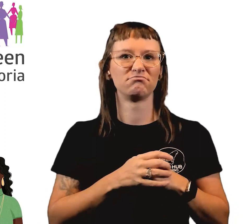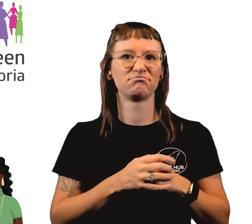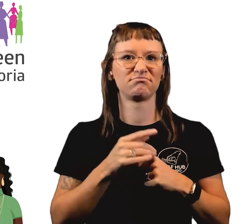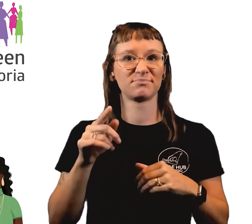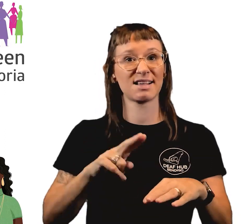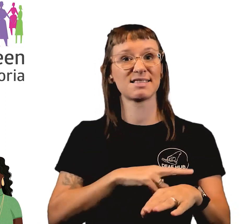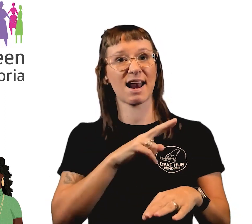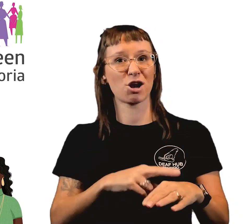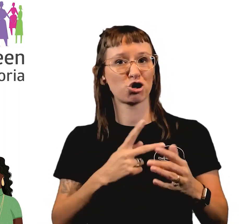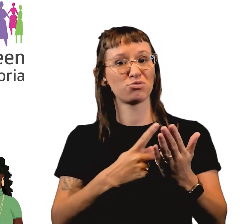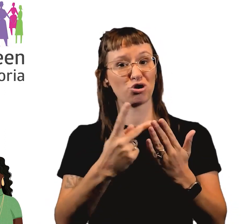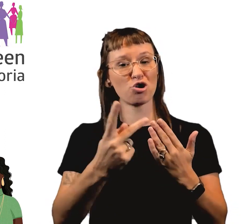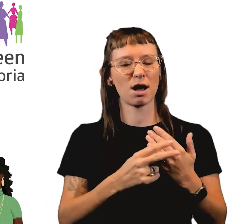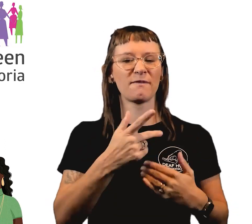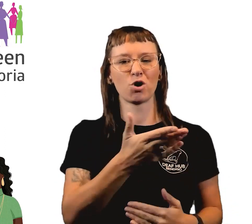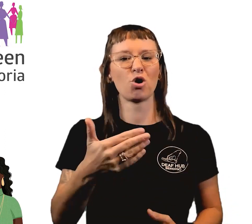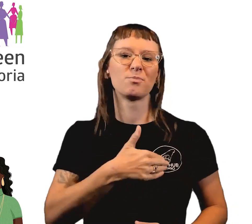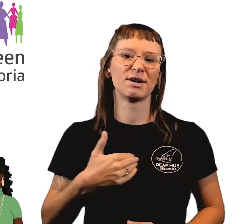the national screening program for breast cancer.